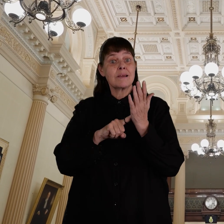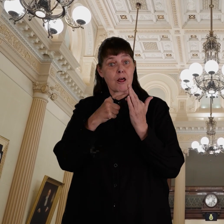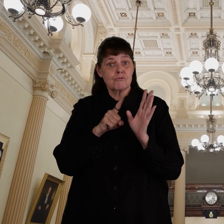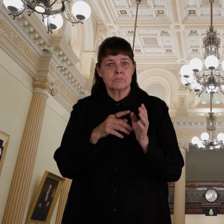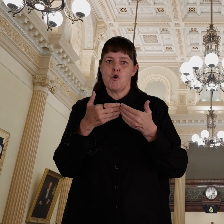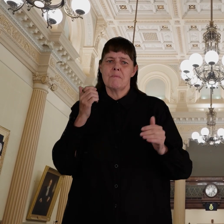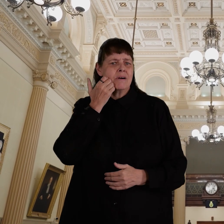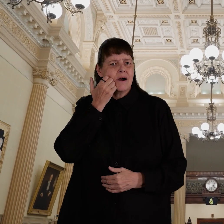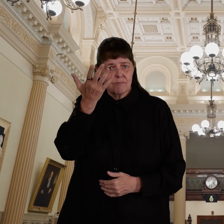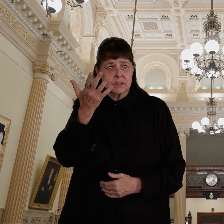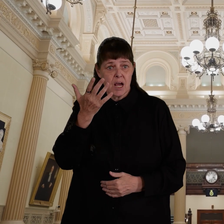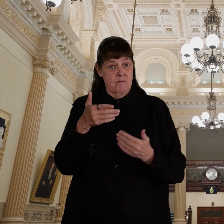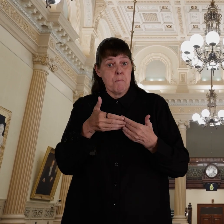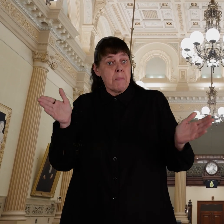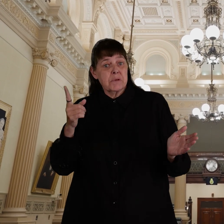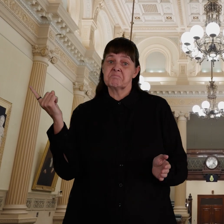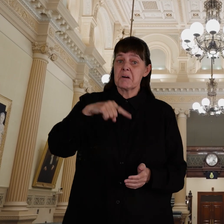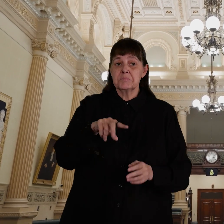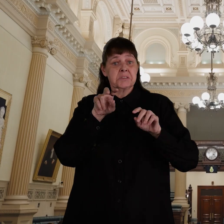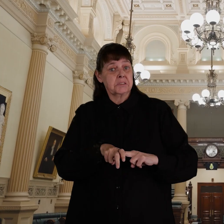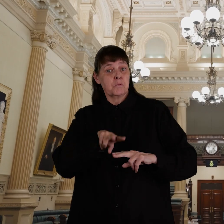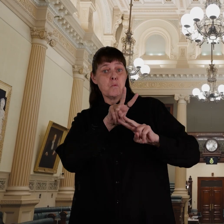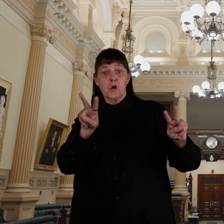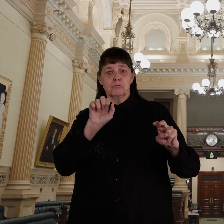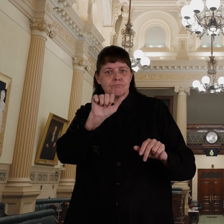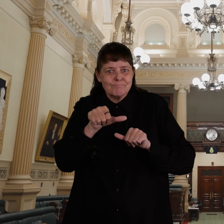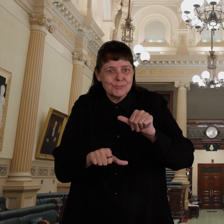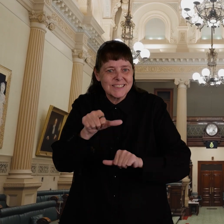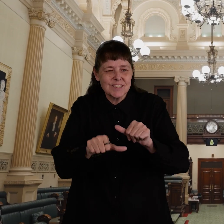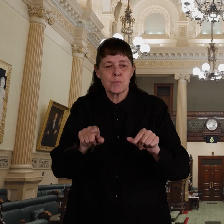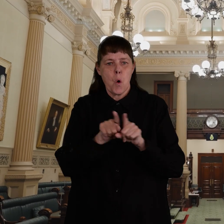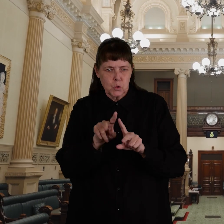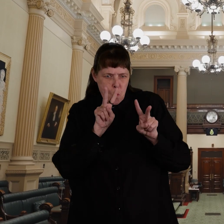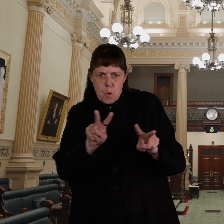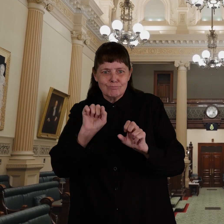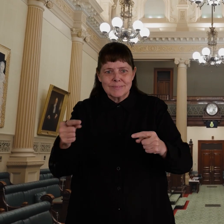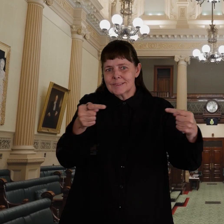open every sitting day for the public to come in and watch proceedings, and watch debates so they